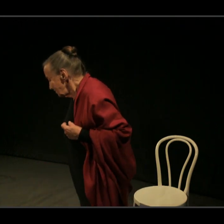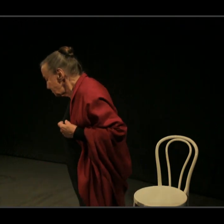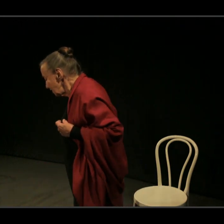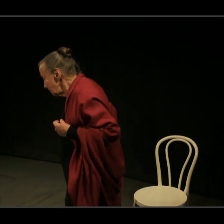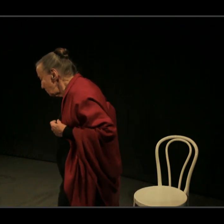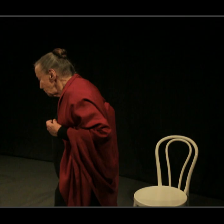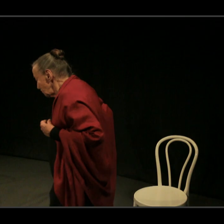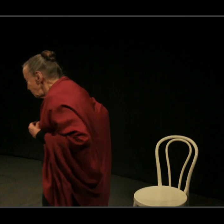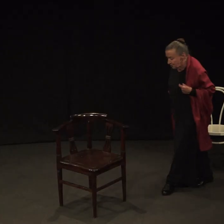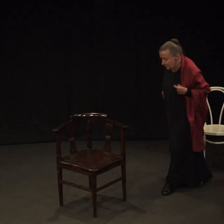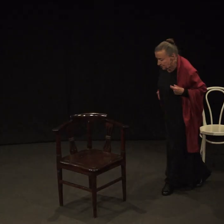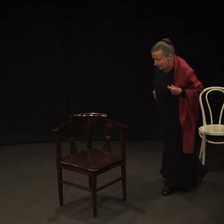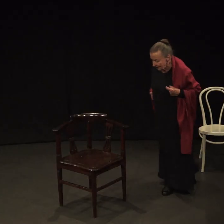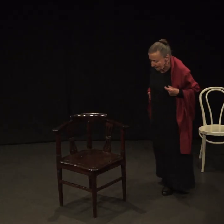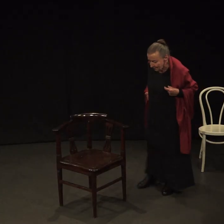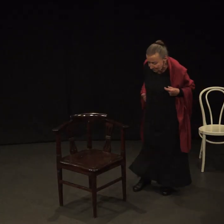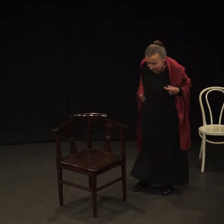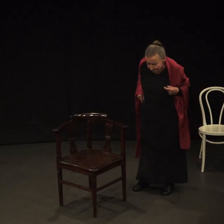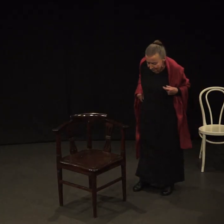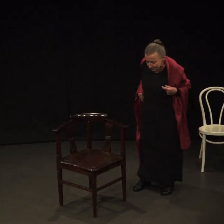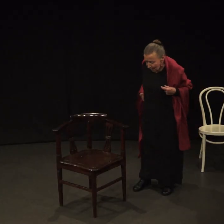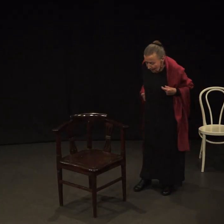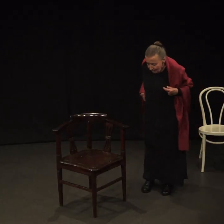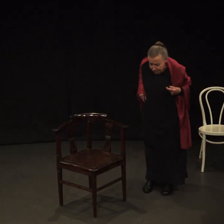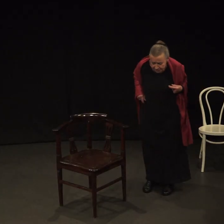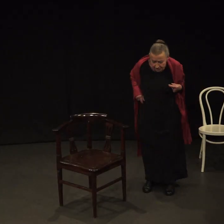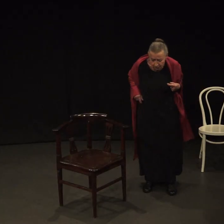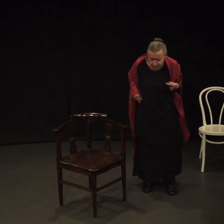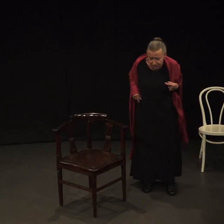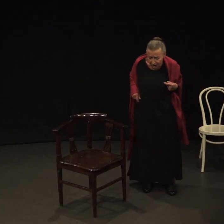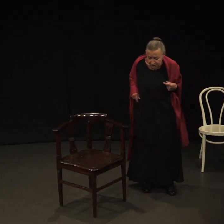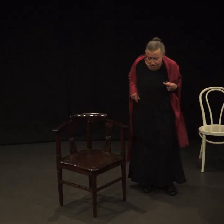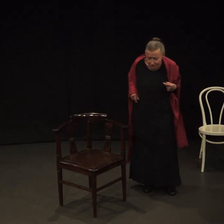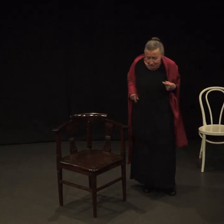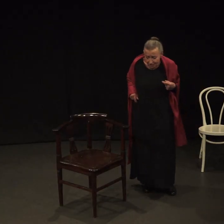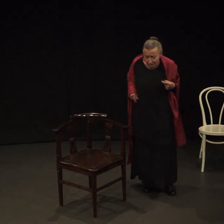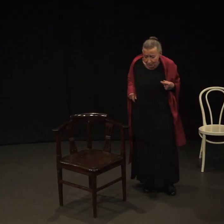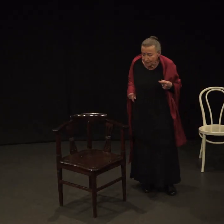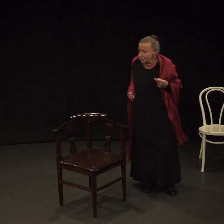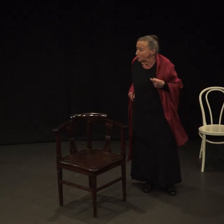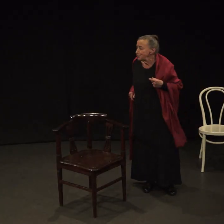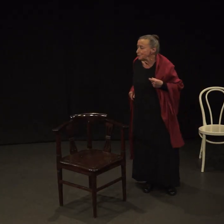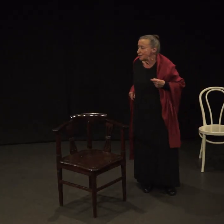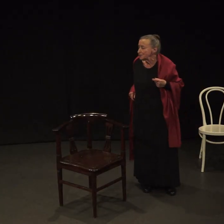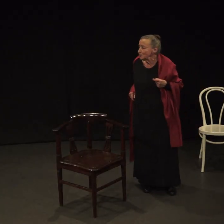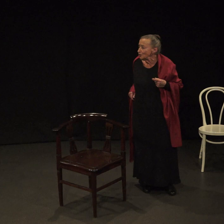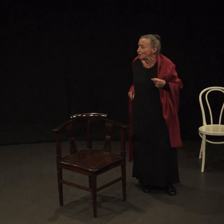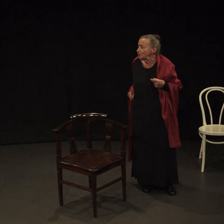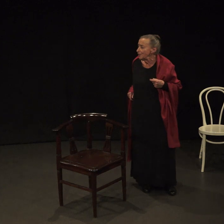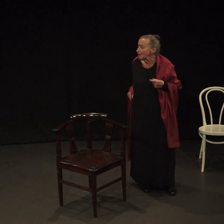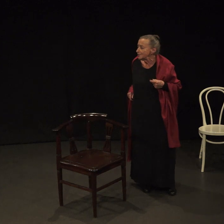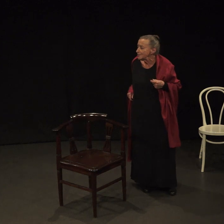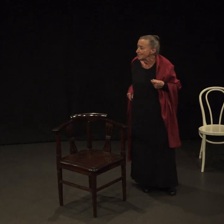My native trees! If heaven should ever deign, old friends,